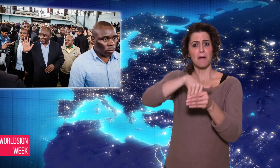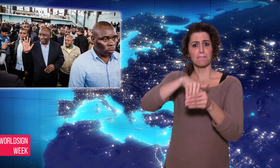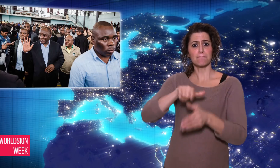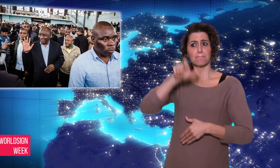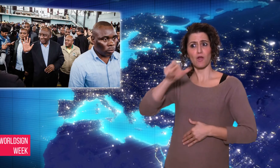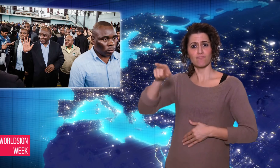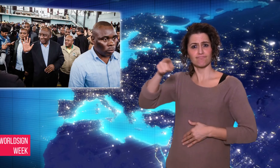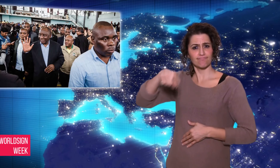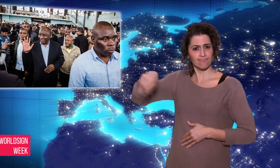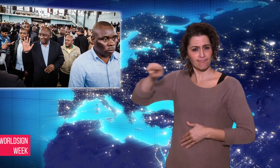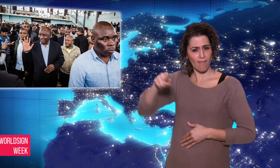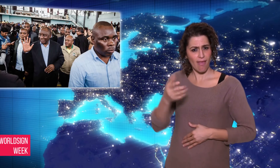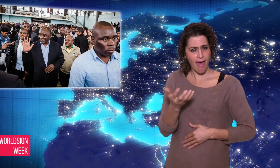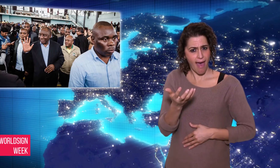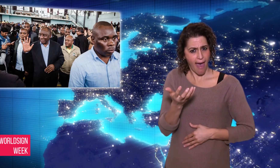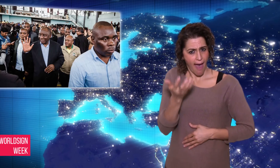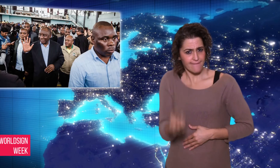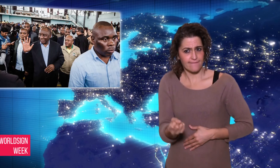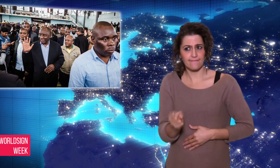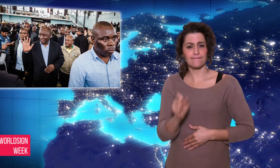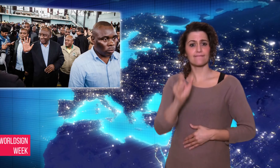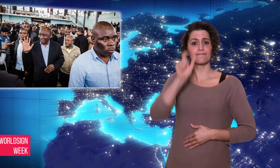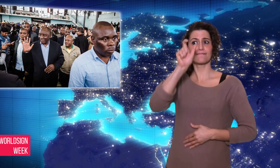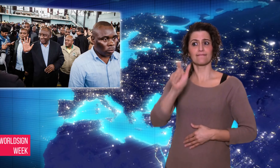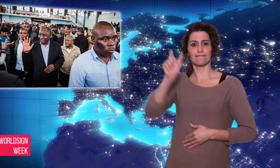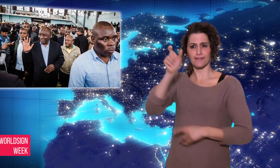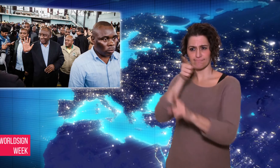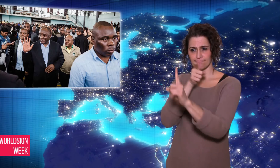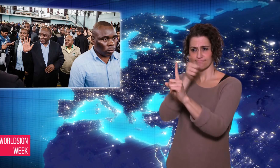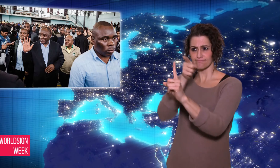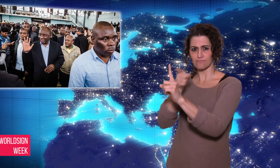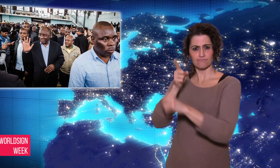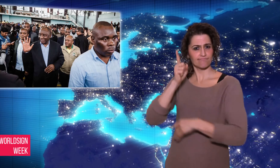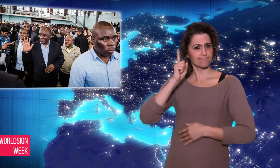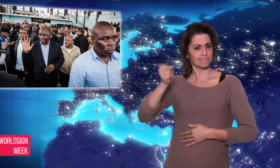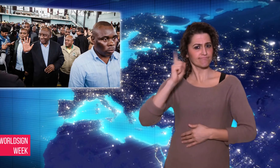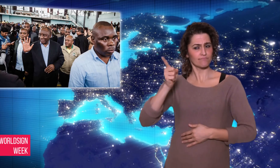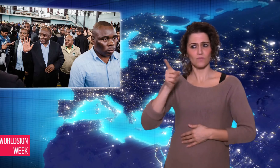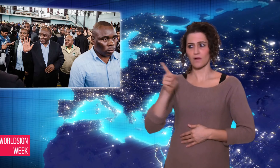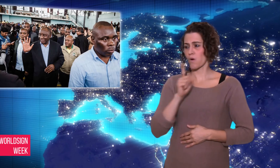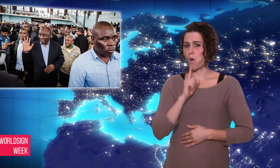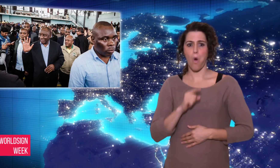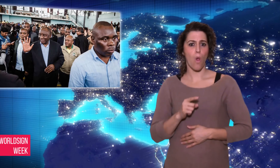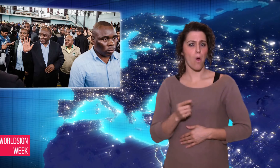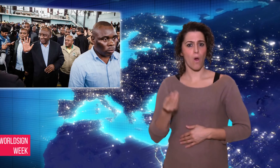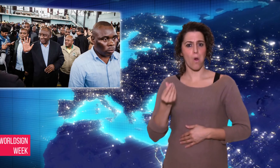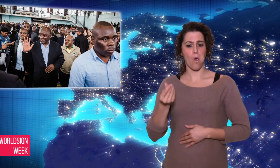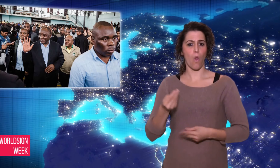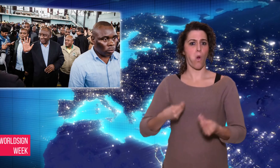corruption, fighting over money,